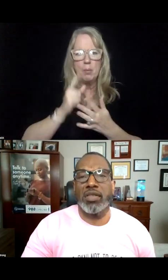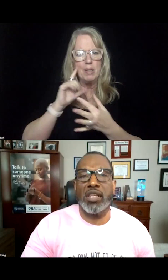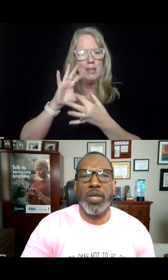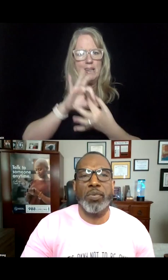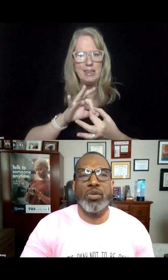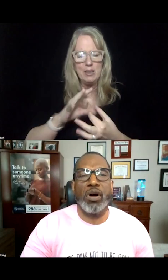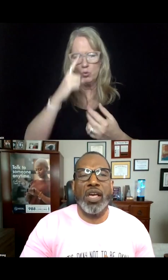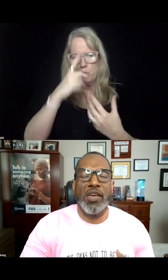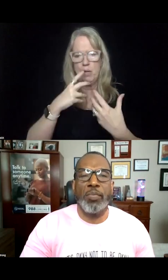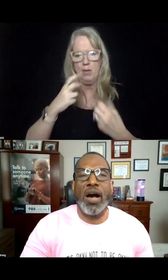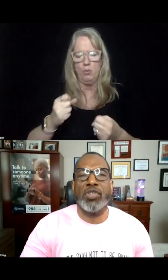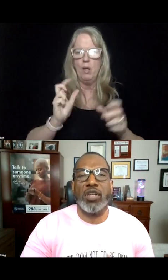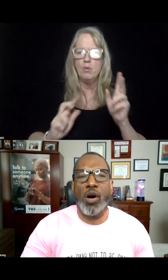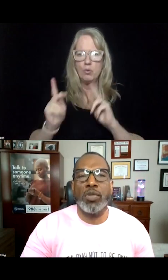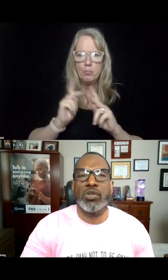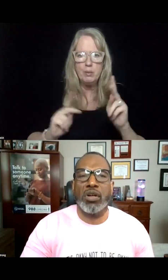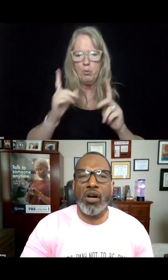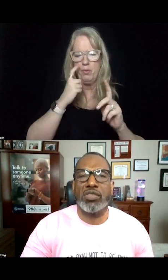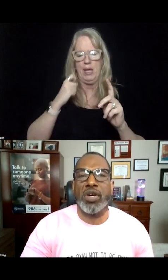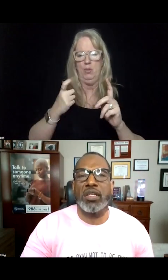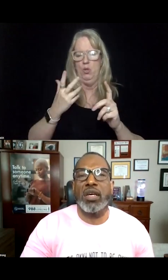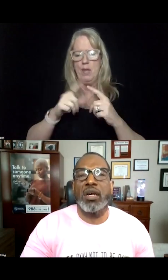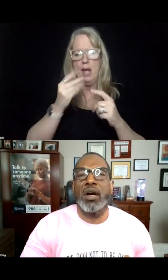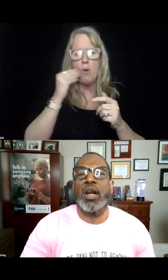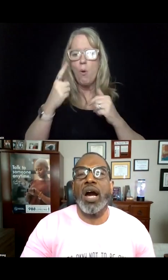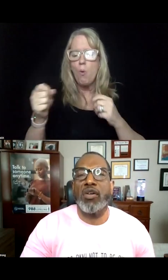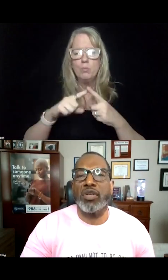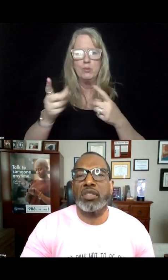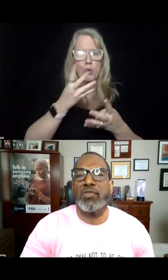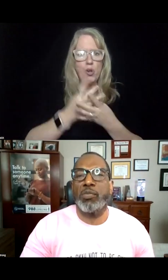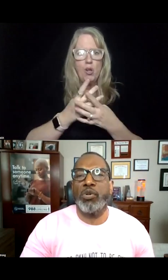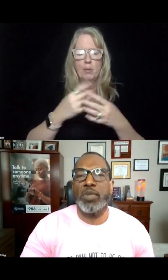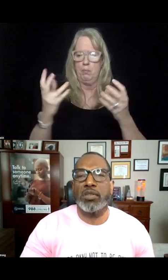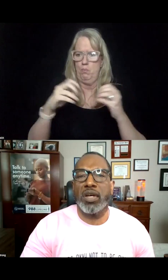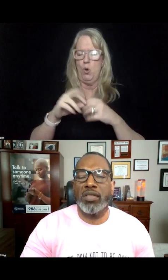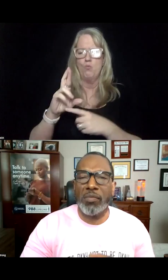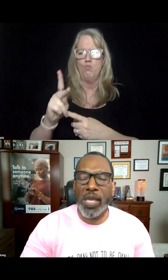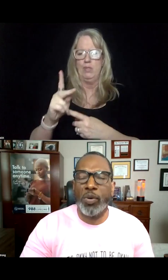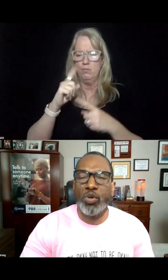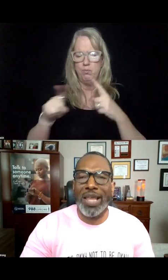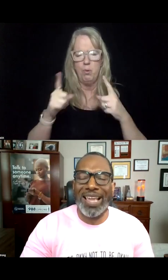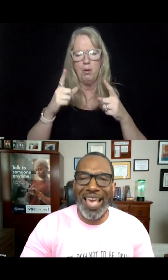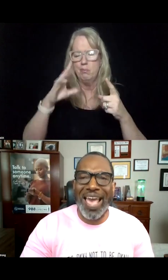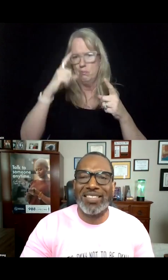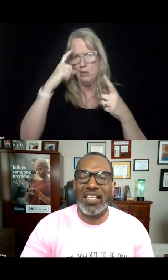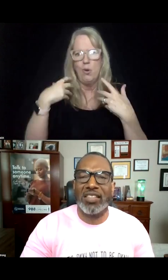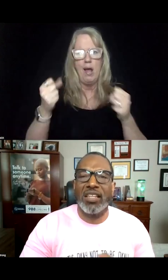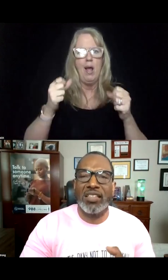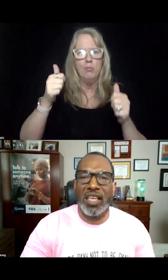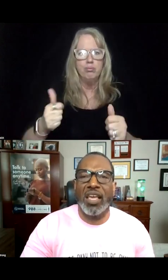HEALTH AND PEOPLE WHO ARE HOMELESS OR INCARCERATED OR AT HIGHER RISK FOR MORE MENTAL HEALTH AND PEOPLE WHO LACK ACCESS TO